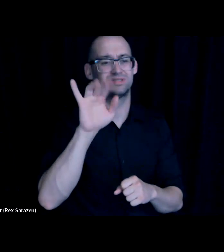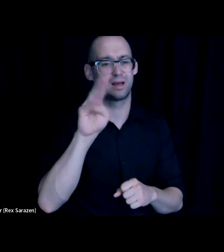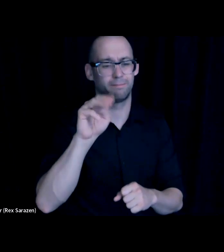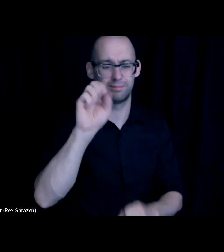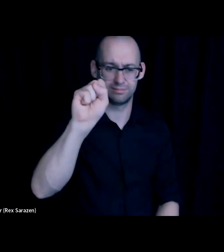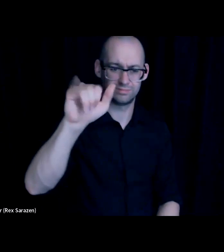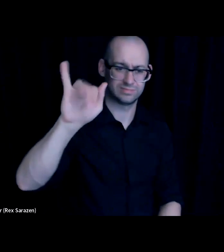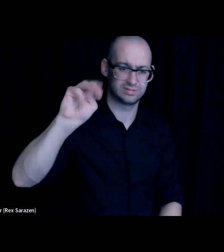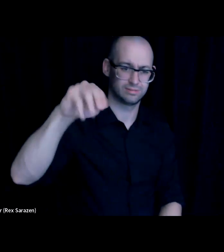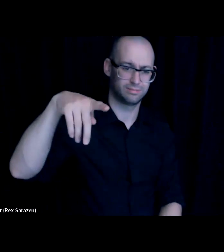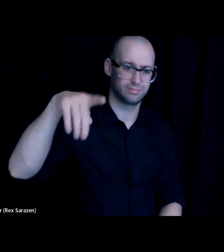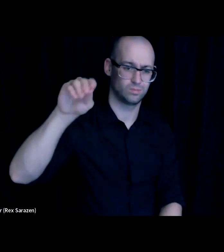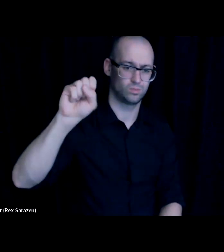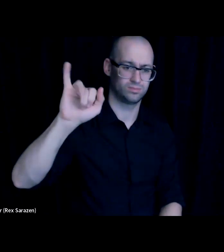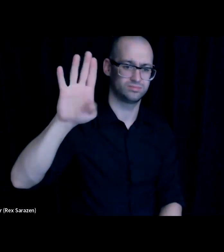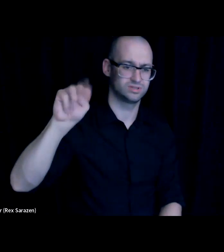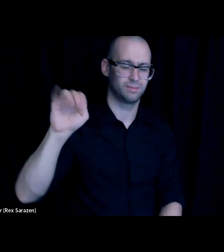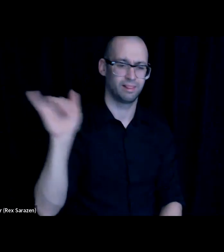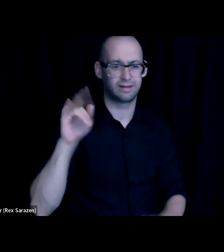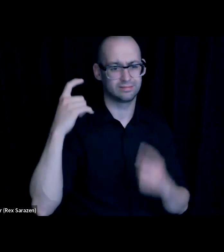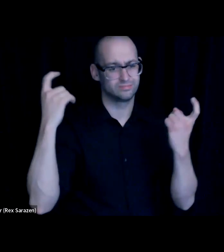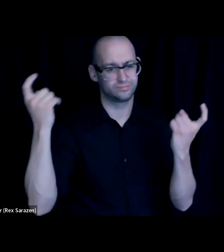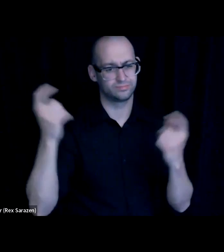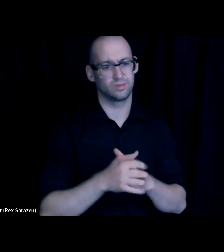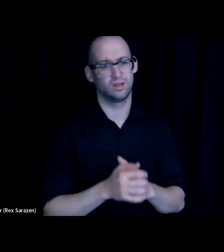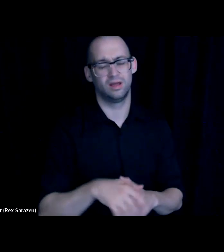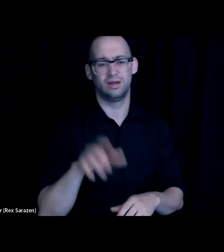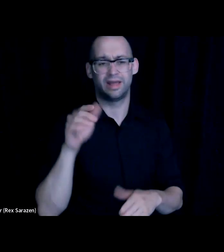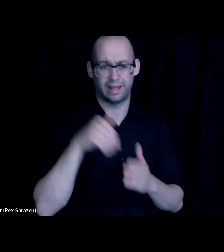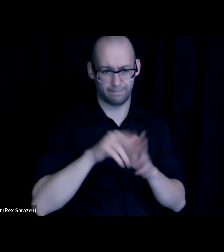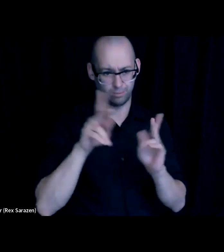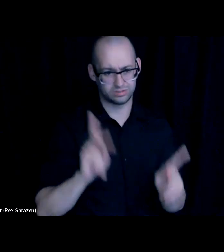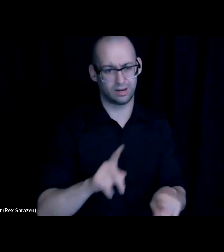a technology and distance learning symposium in person. But really the idea was to get